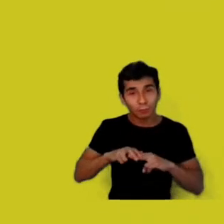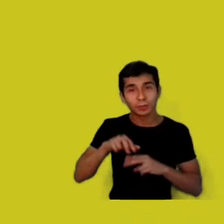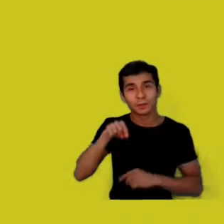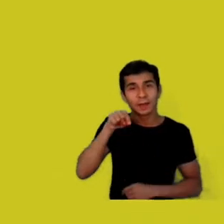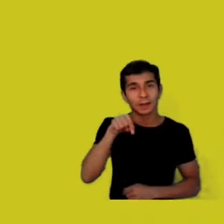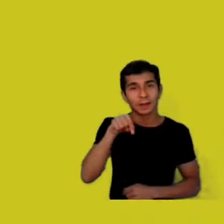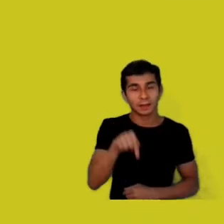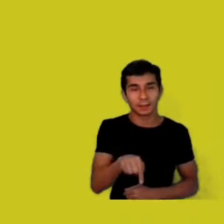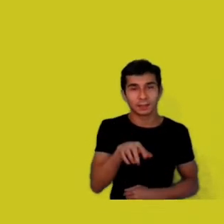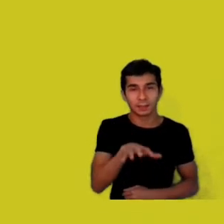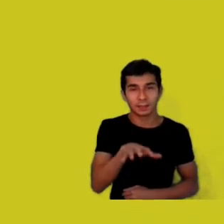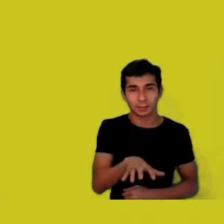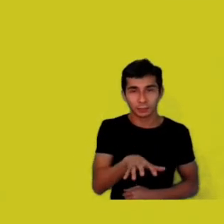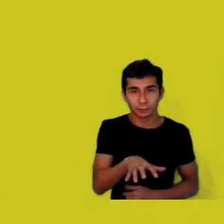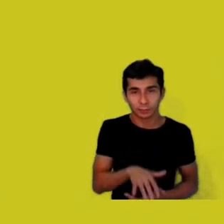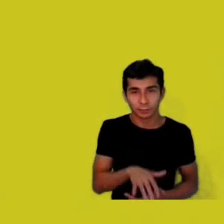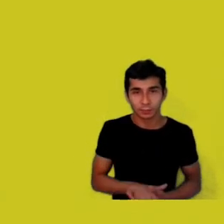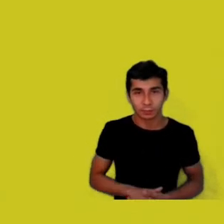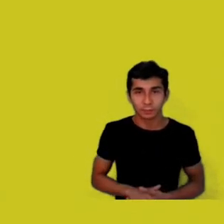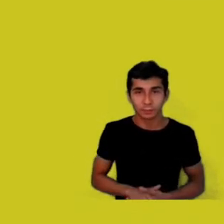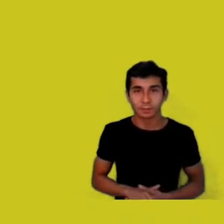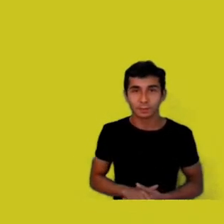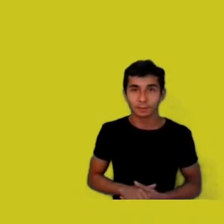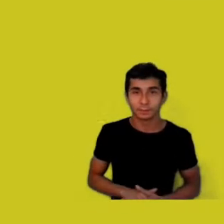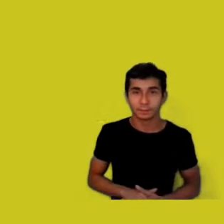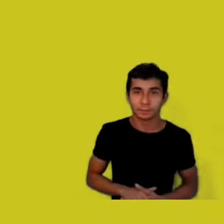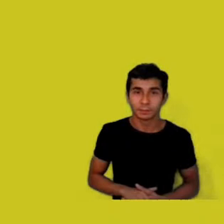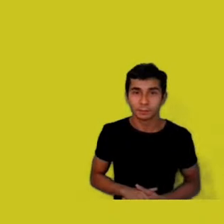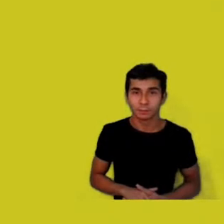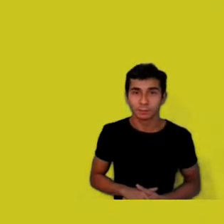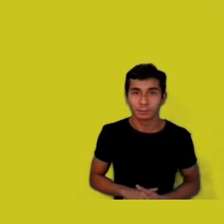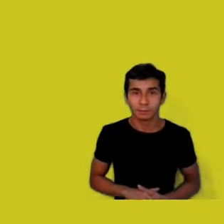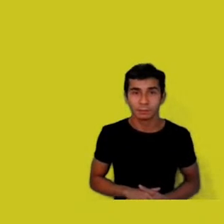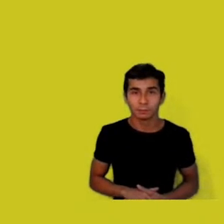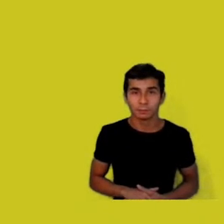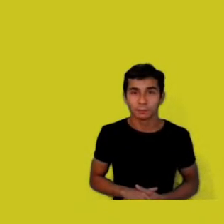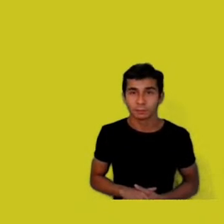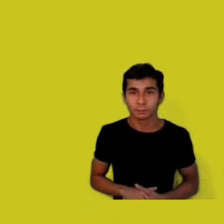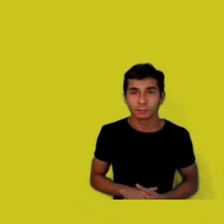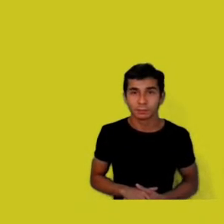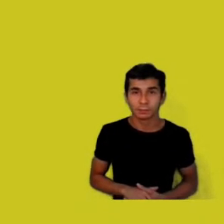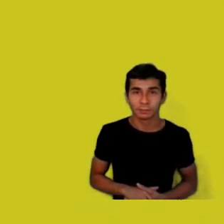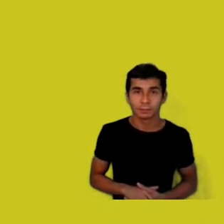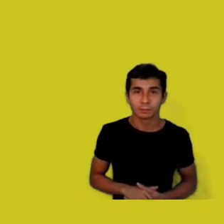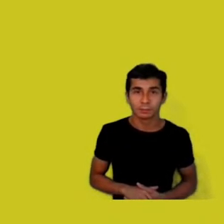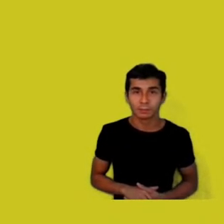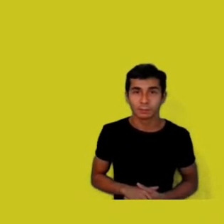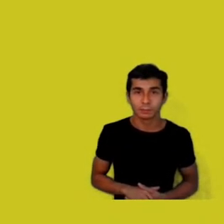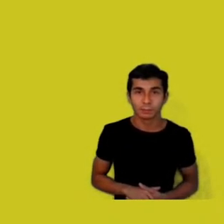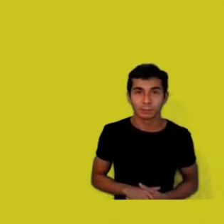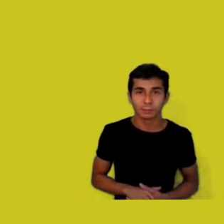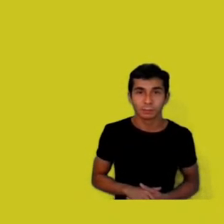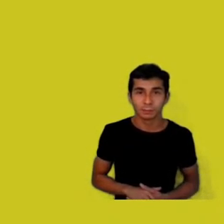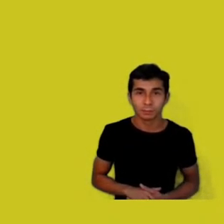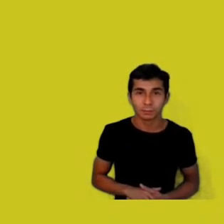How, in what way, in what directions